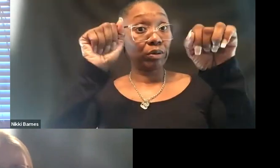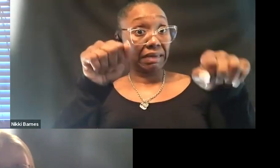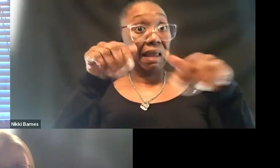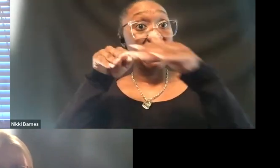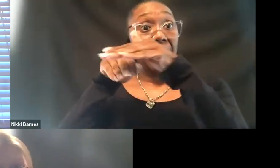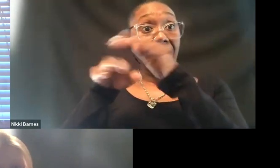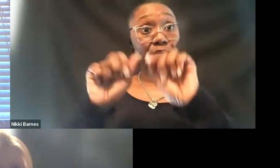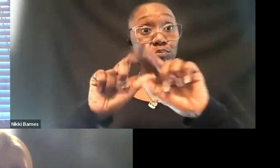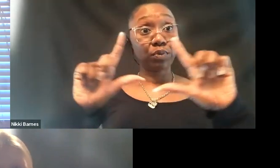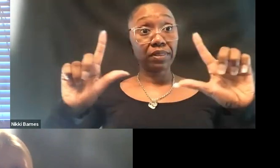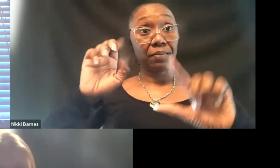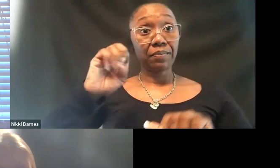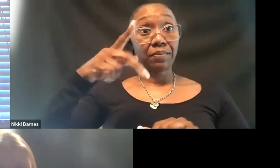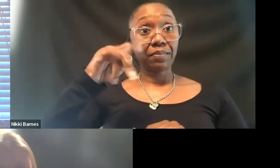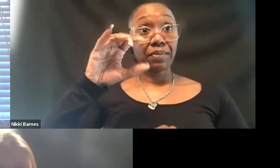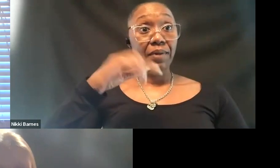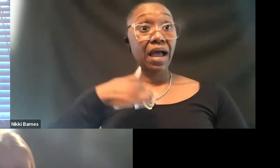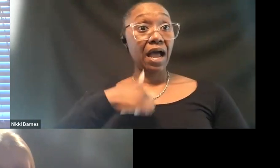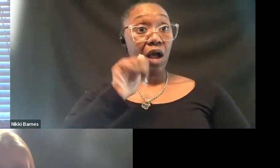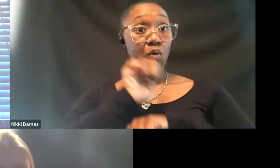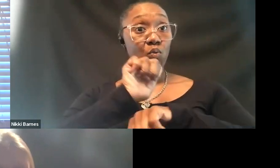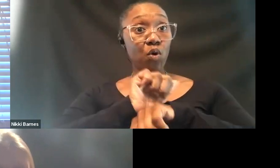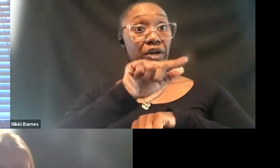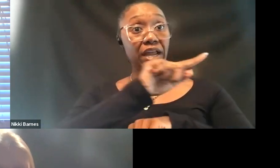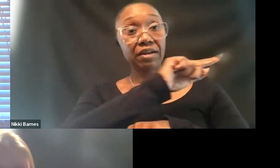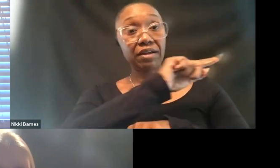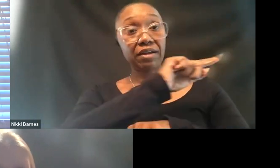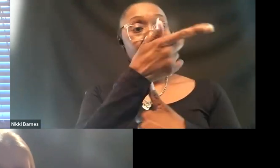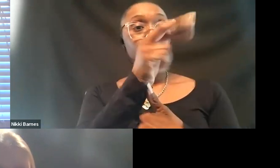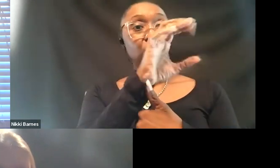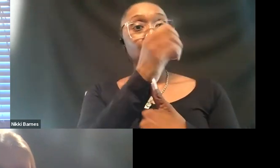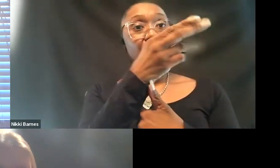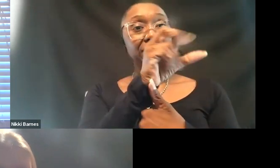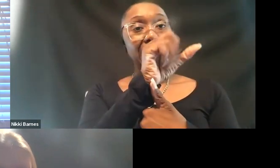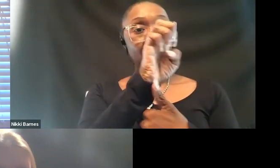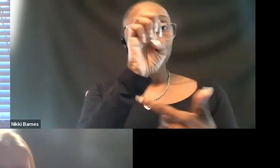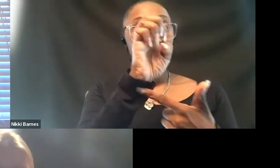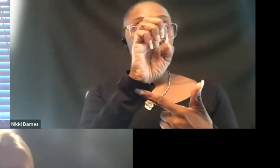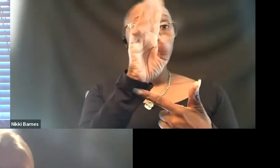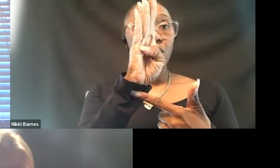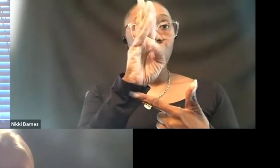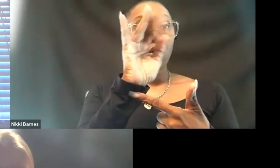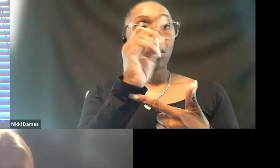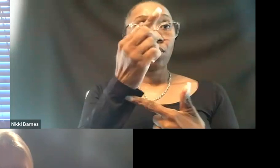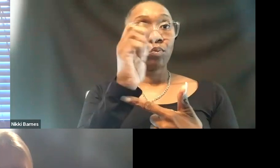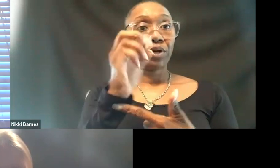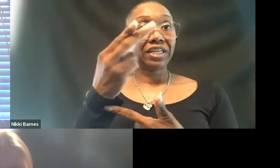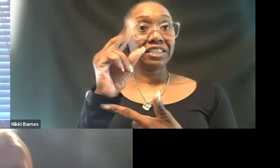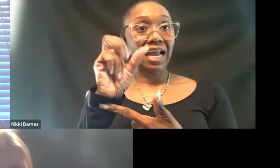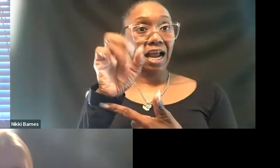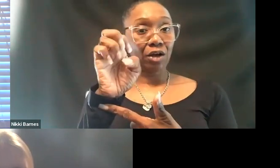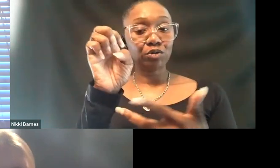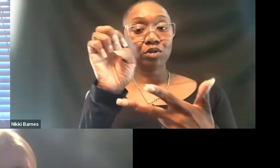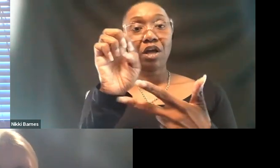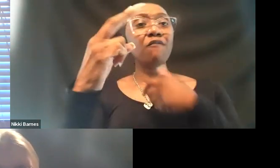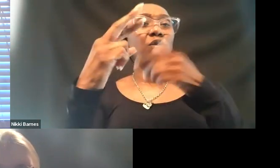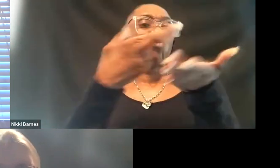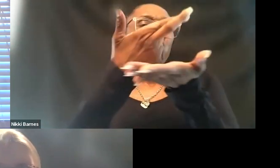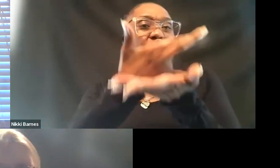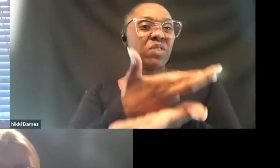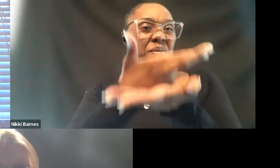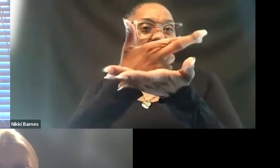So I work at several other facilities. I work at Grace House Bridge House which is a rehabilitation center for patients with substance use disorder.